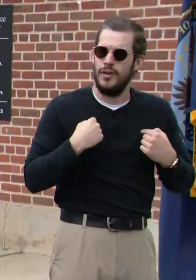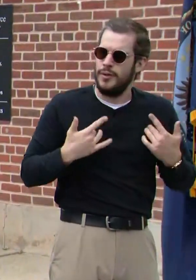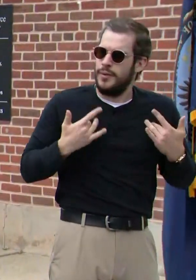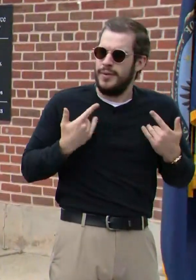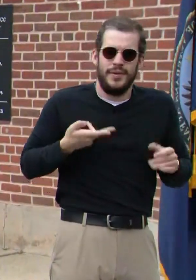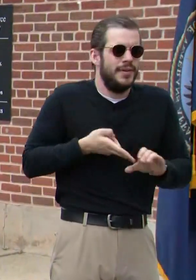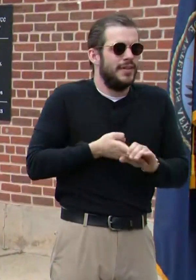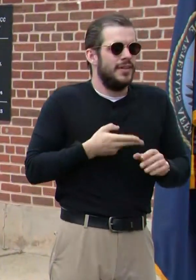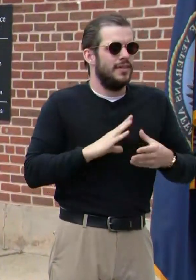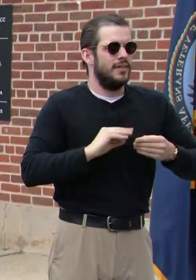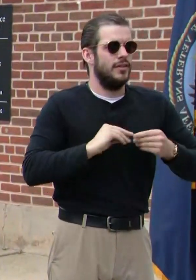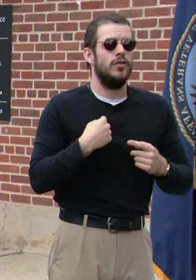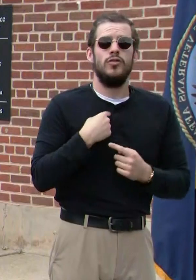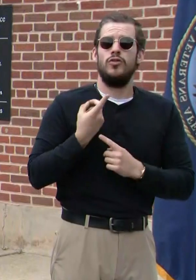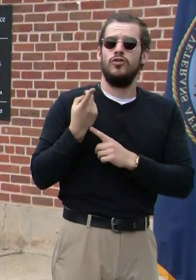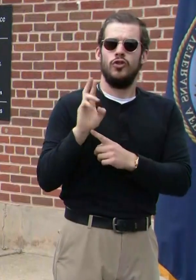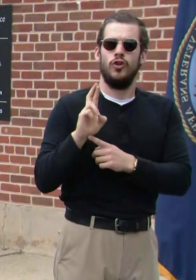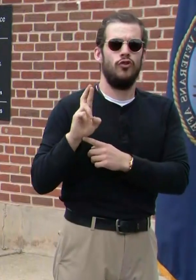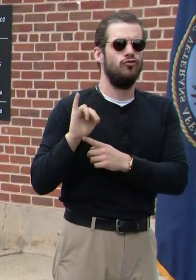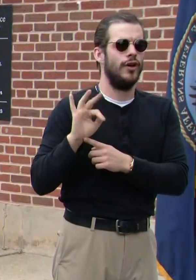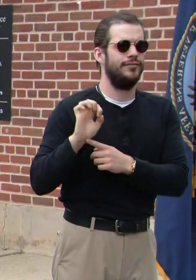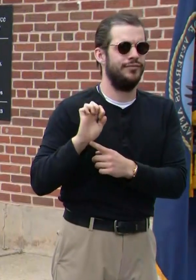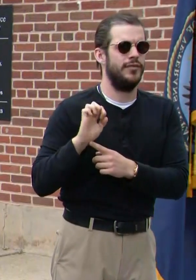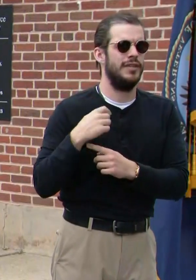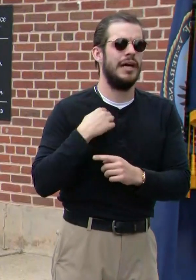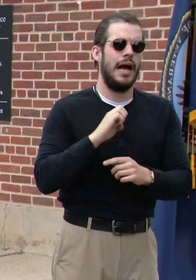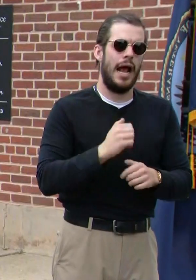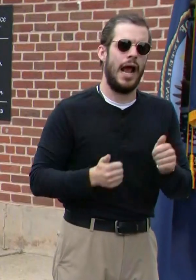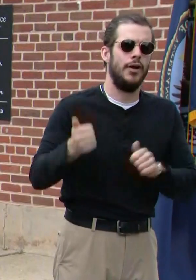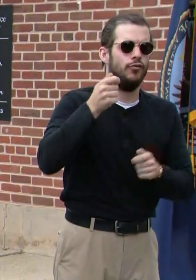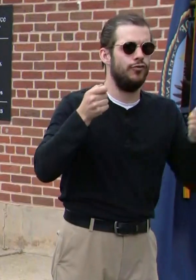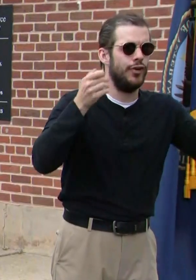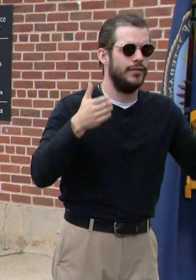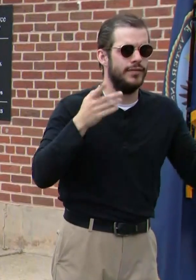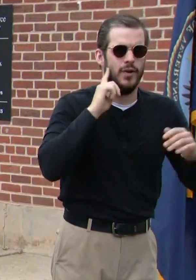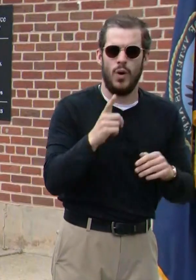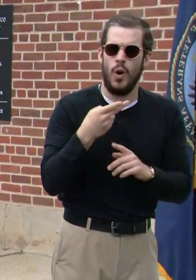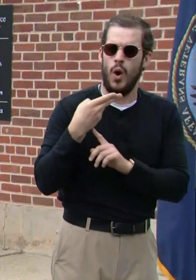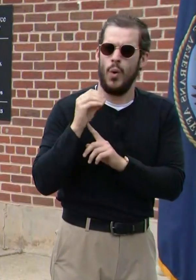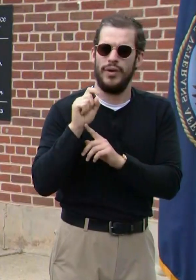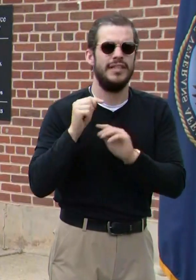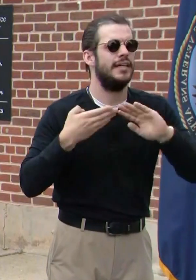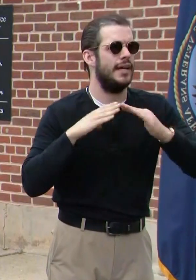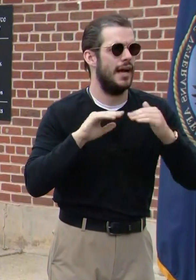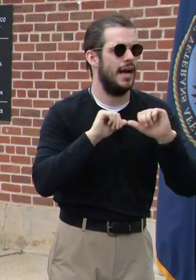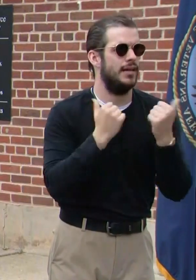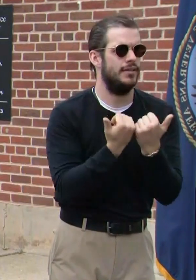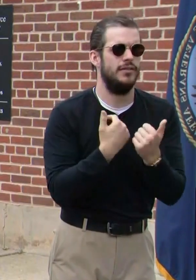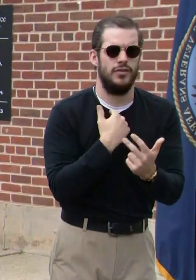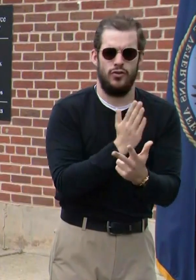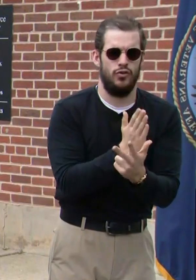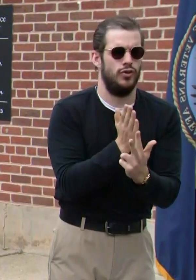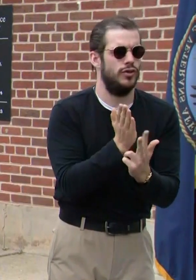AMERICAN CITY TUBE REACHES ZERO VETERAN HOMELESSNESS. THEY ARE LOOKING FOR A PLACE TO LIVE. ENSURING THAT WE CORRECT THEM WITH THOSE UNITS.